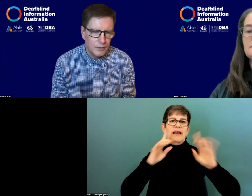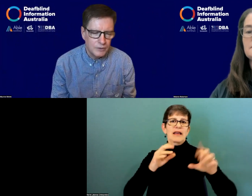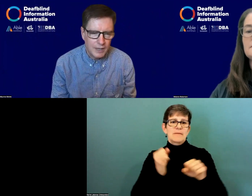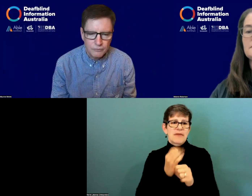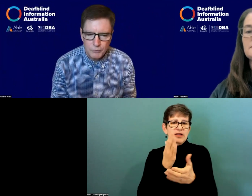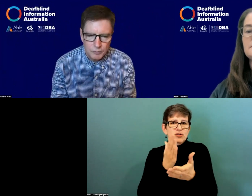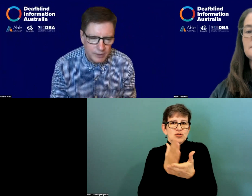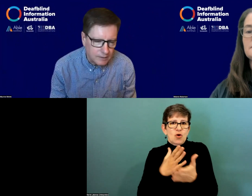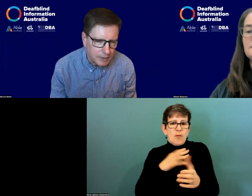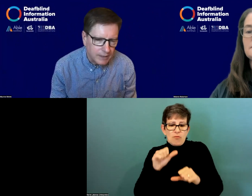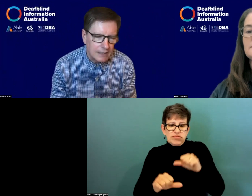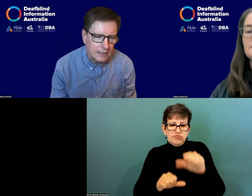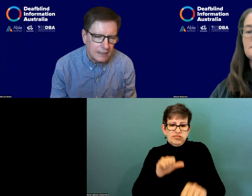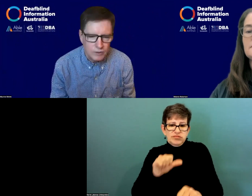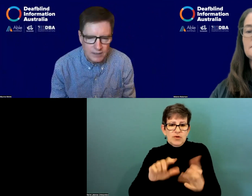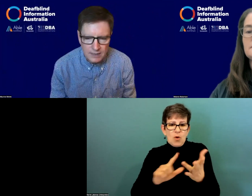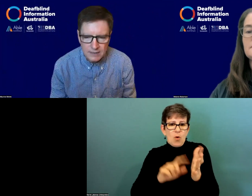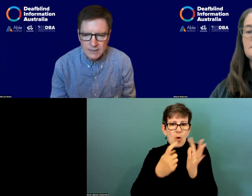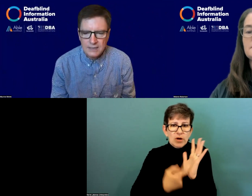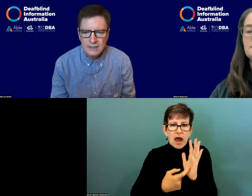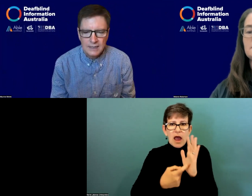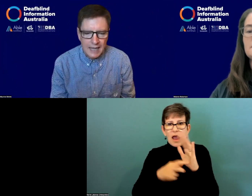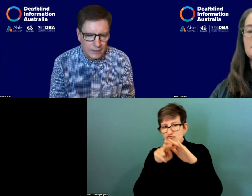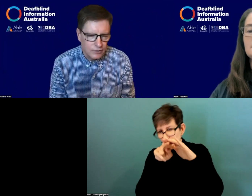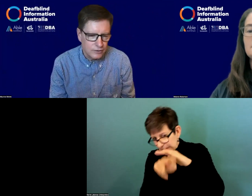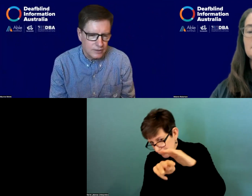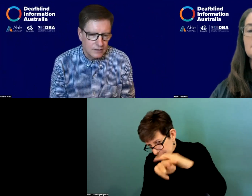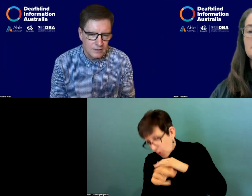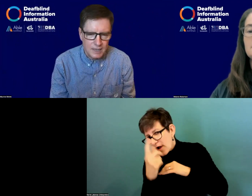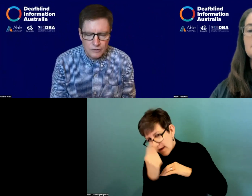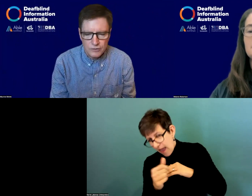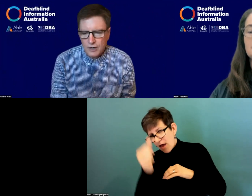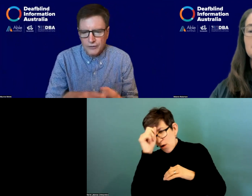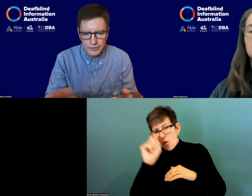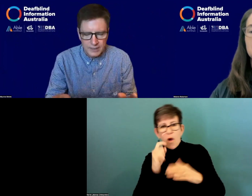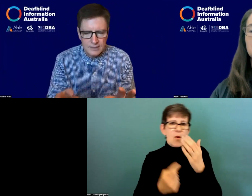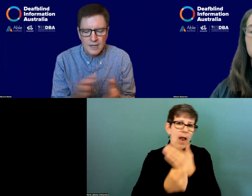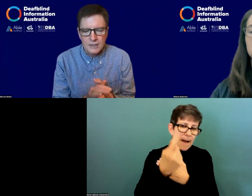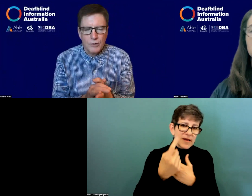We do that through predictability and routines and calendars and schedules and all those things.